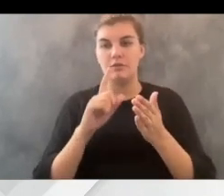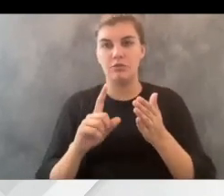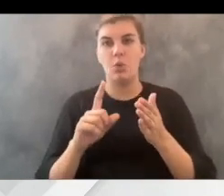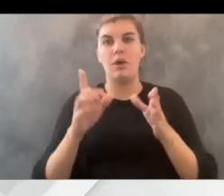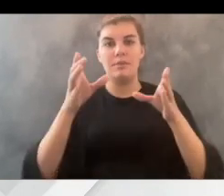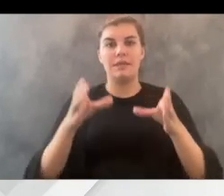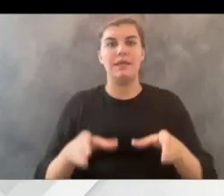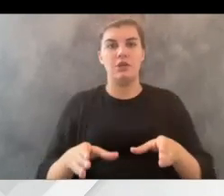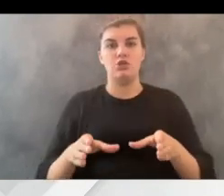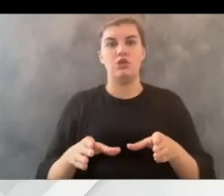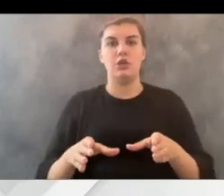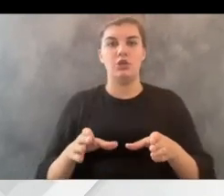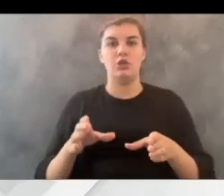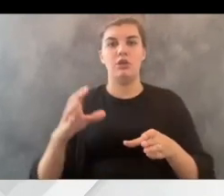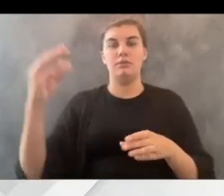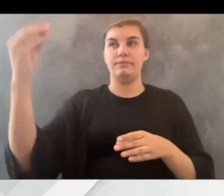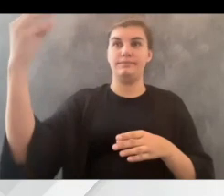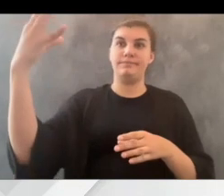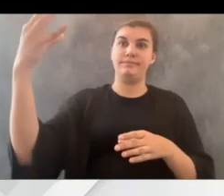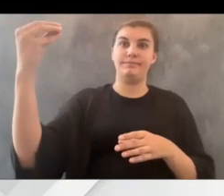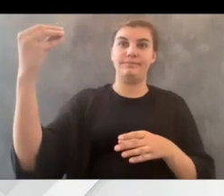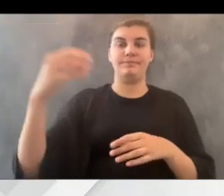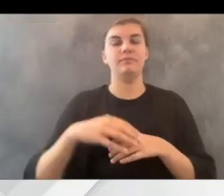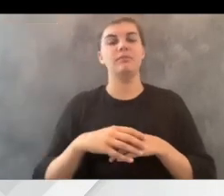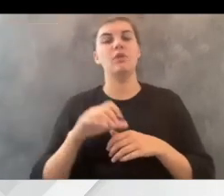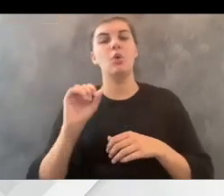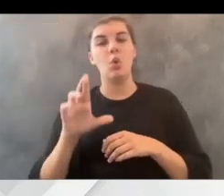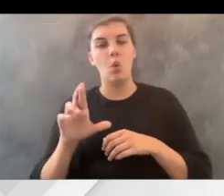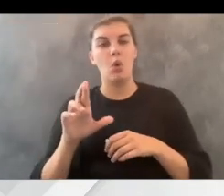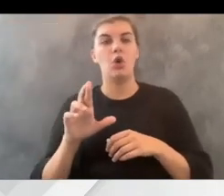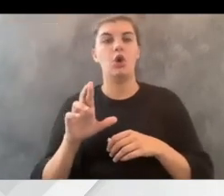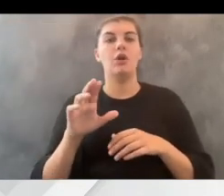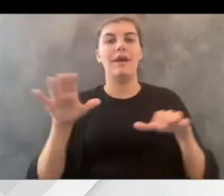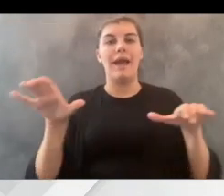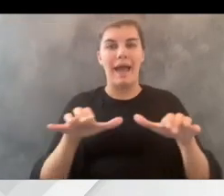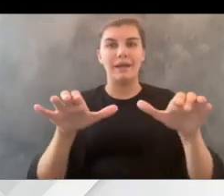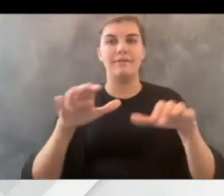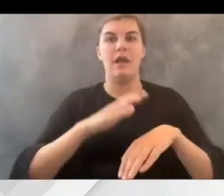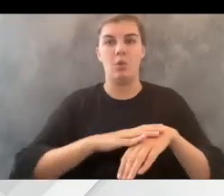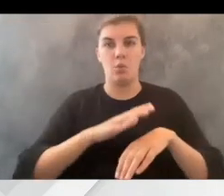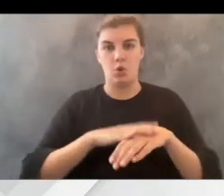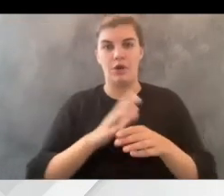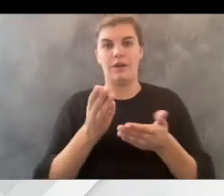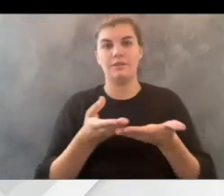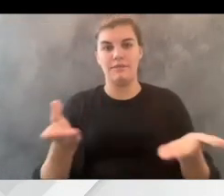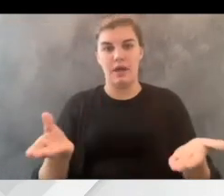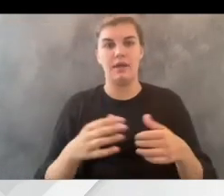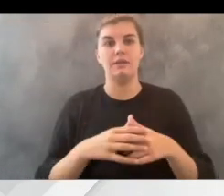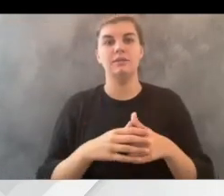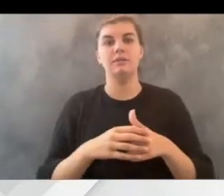heads and accessible pedestrian activated warning devices directly in the rule text.